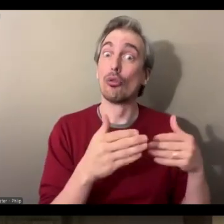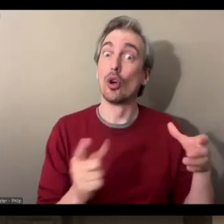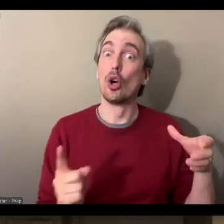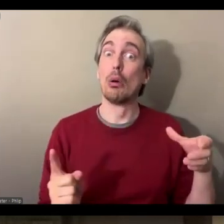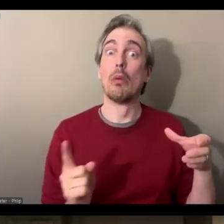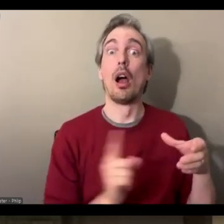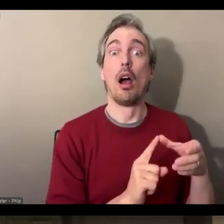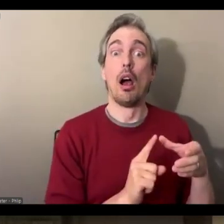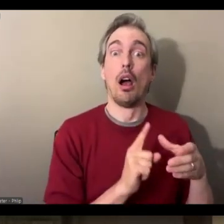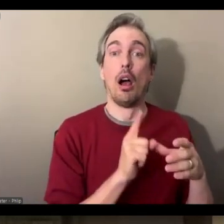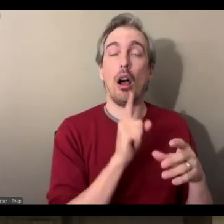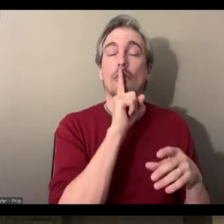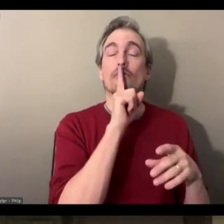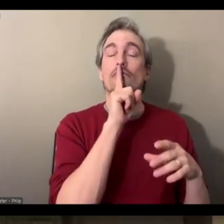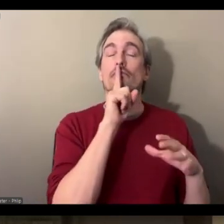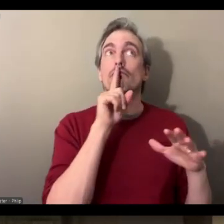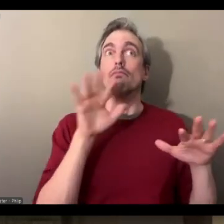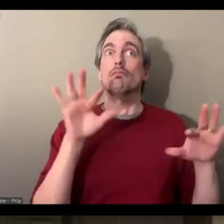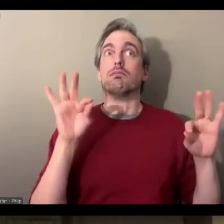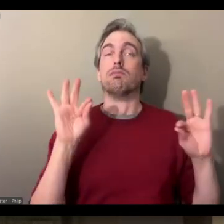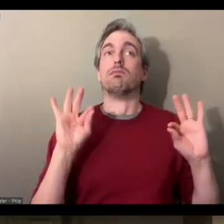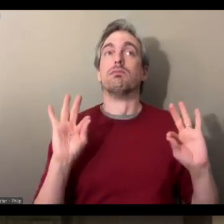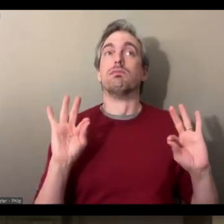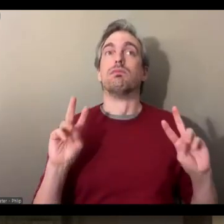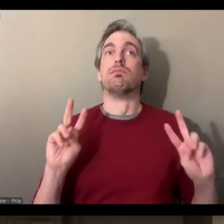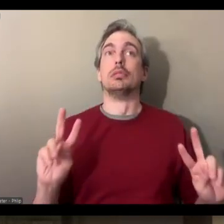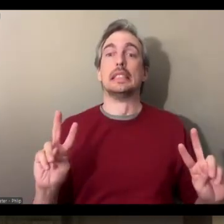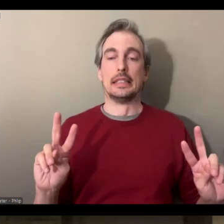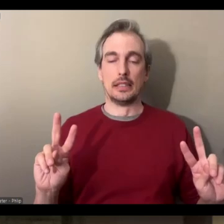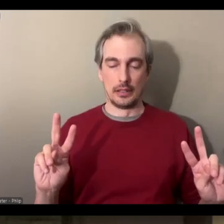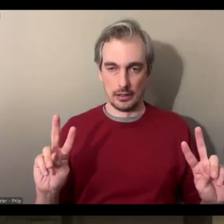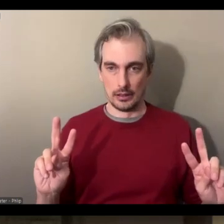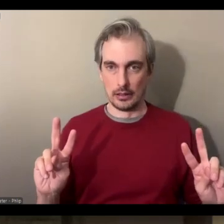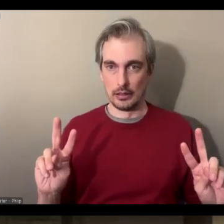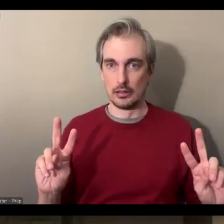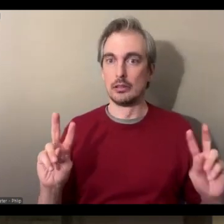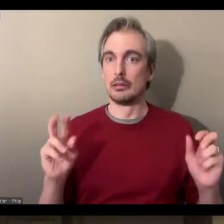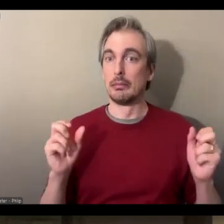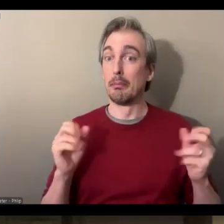venue that I can escape to? If things just get a little bit overwhelming, or if I just need a